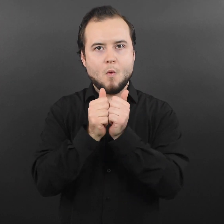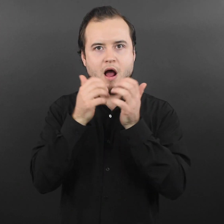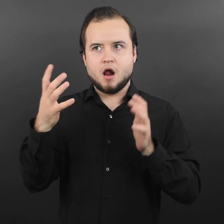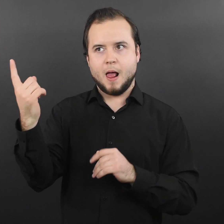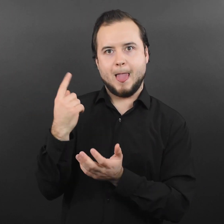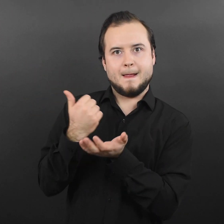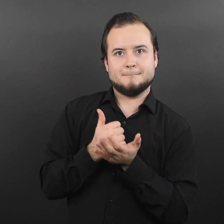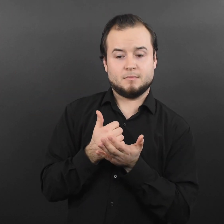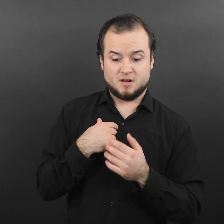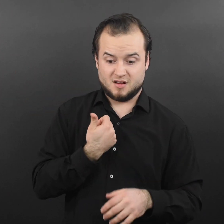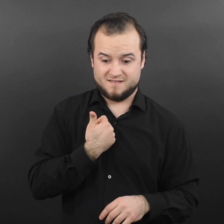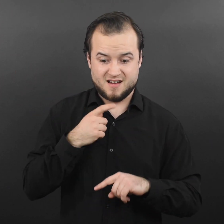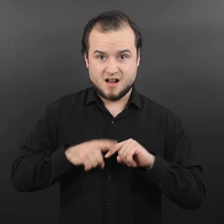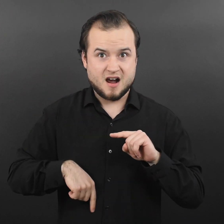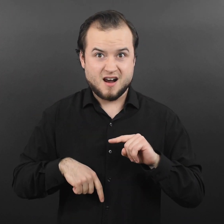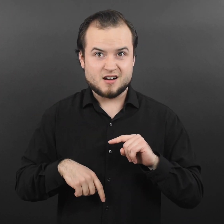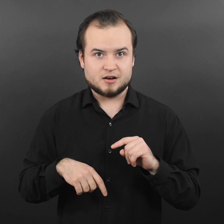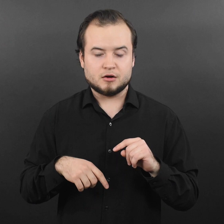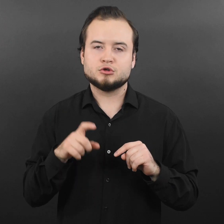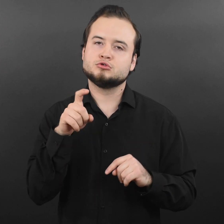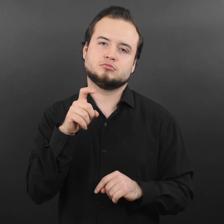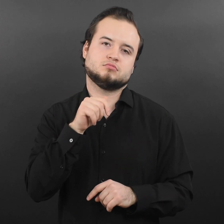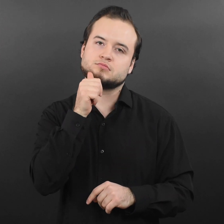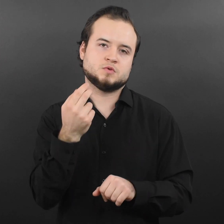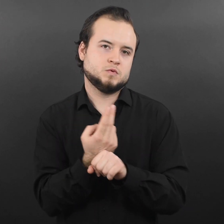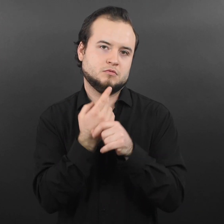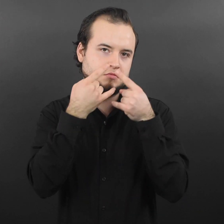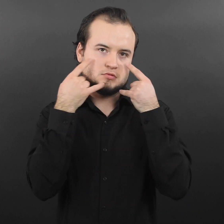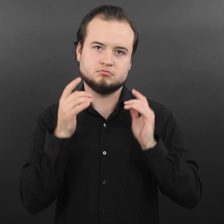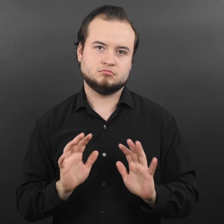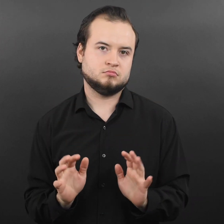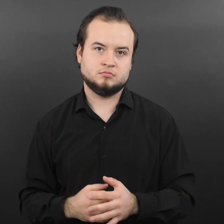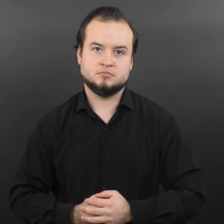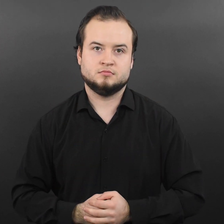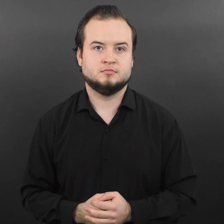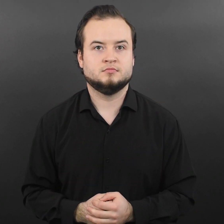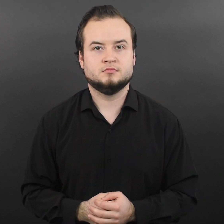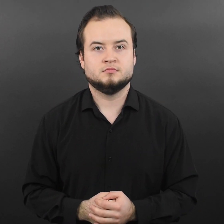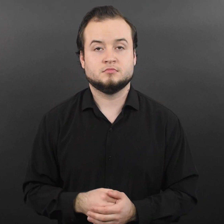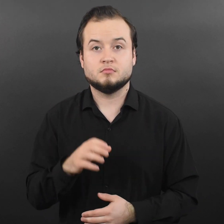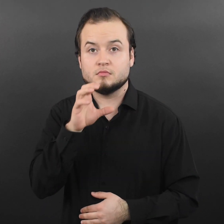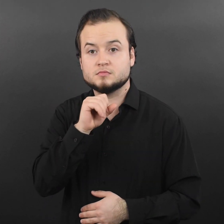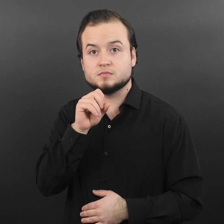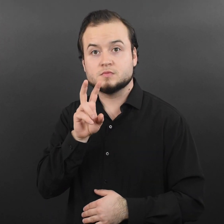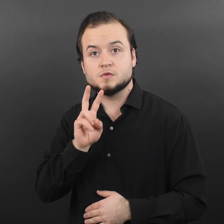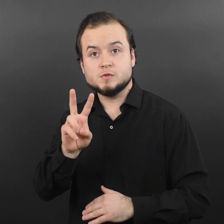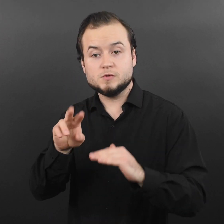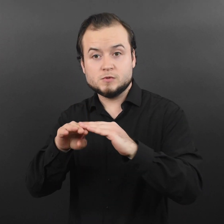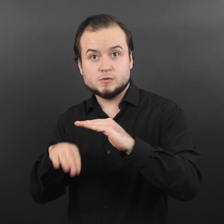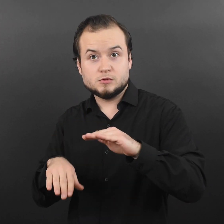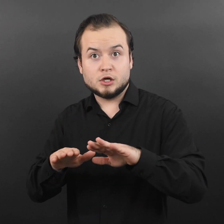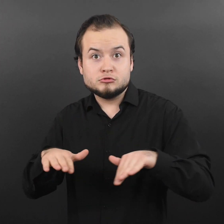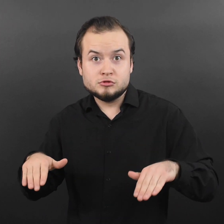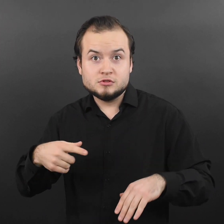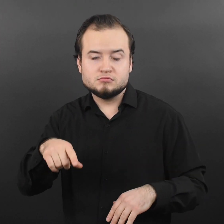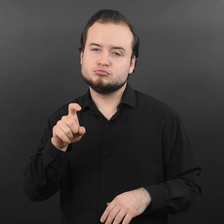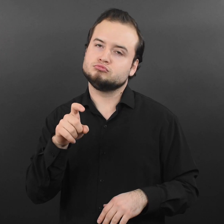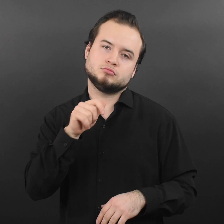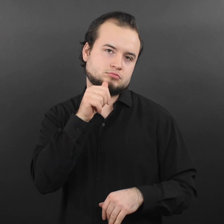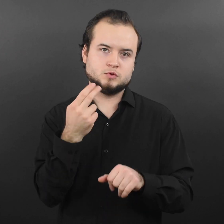mask without help should not wear a mask. • Children under age 2 should not wear a mask.